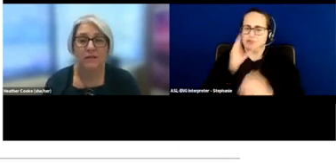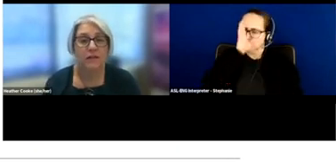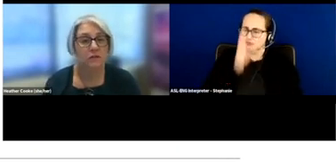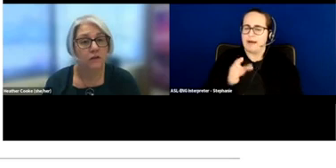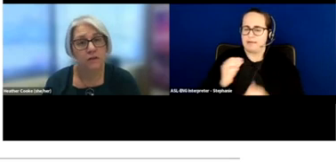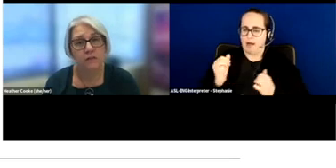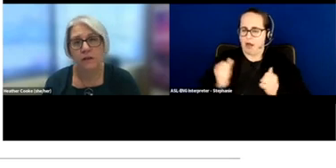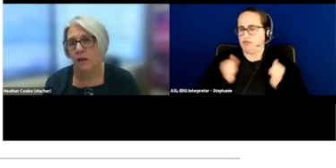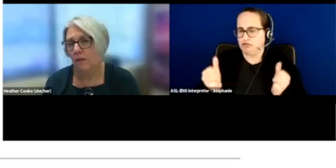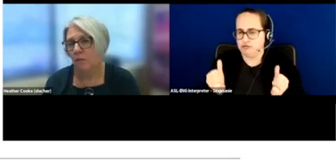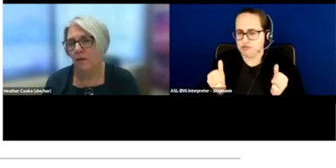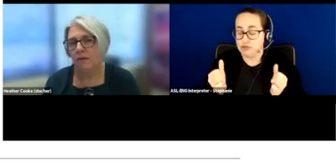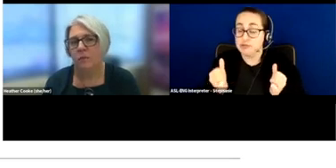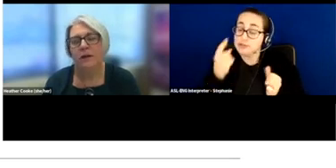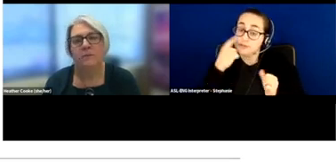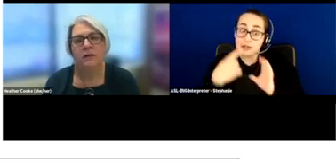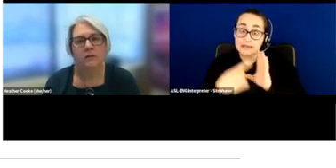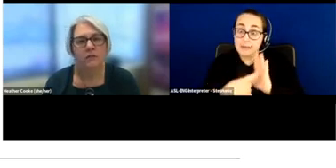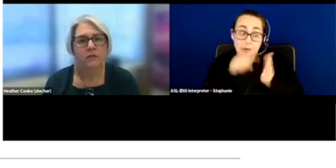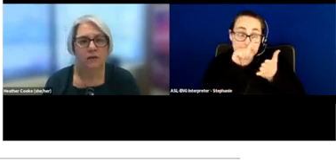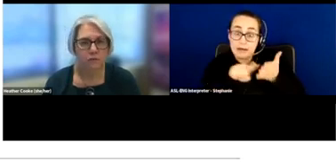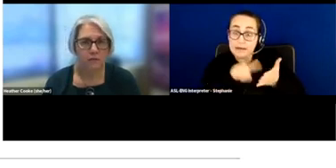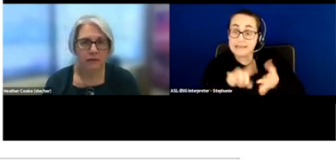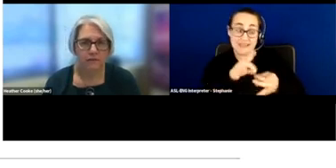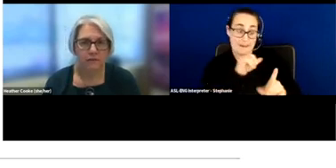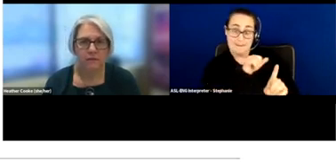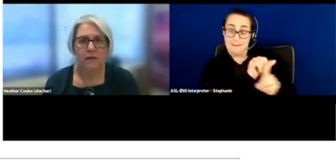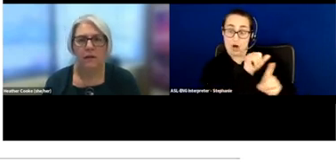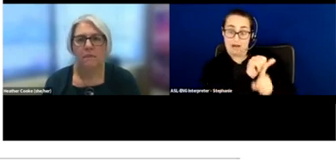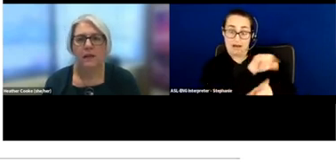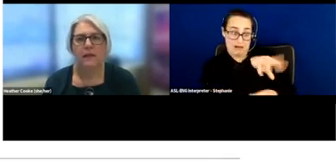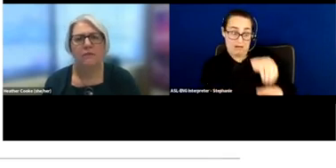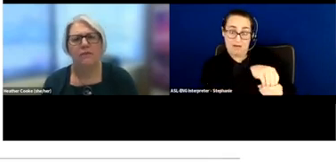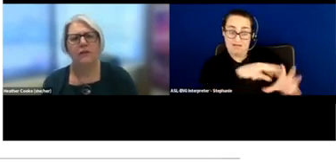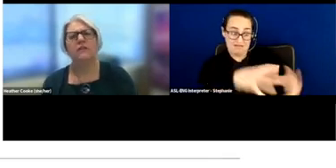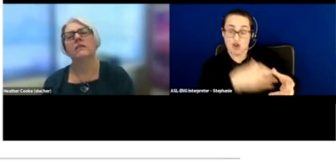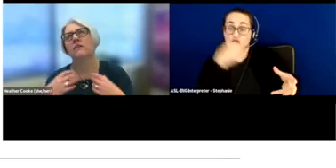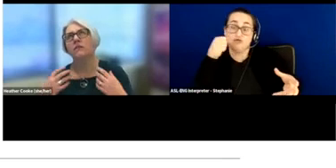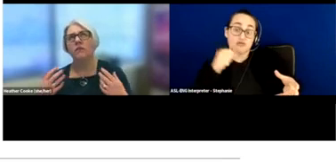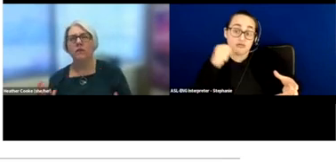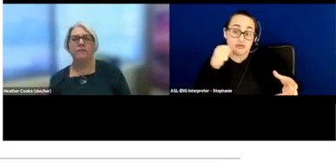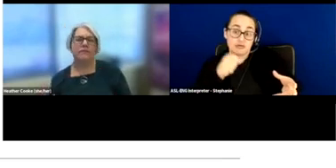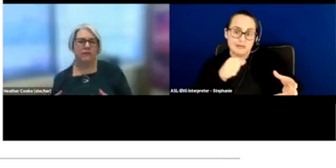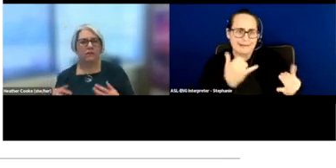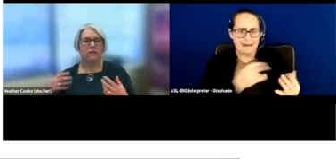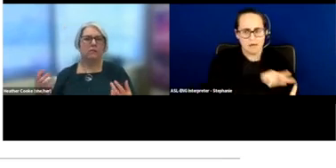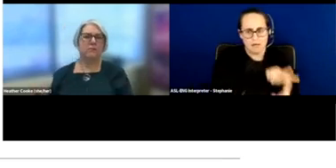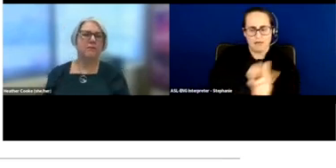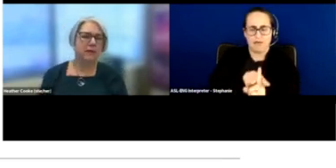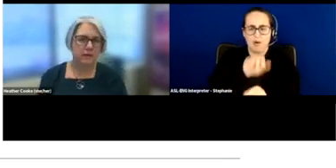teenage girls, but one that's rarely been used in workplaces. And it refers to this non physical, manipulative,